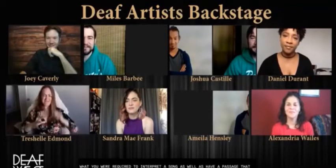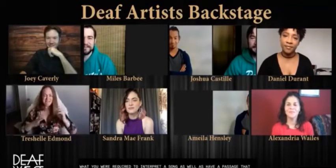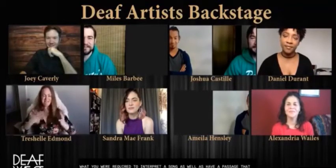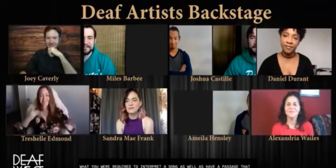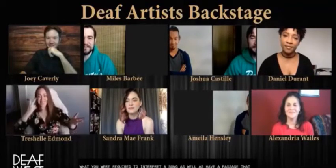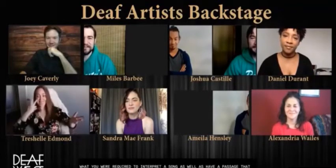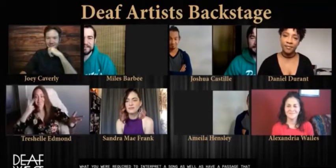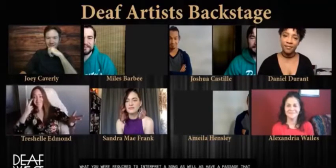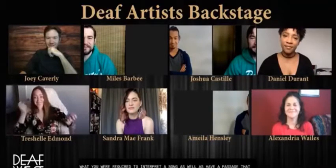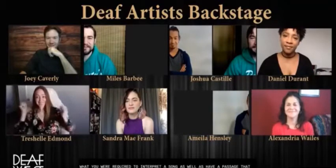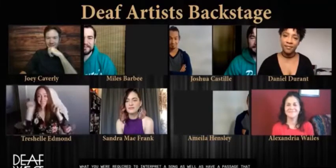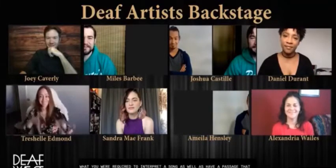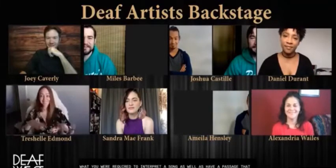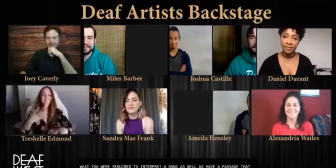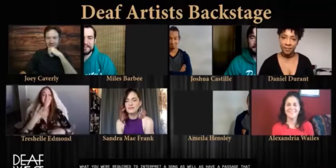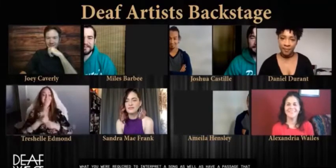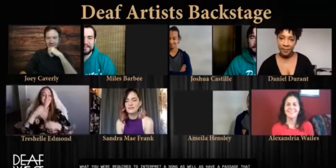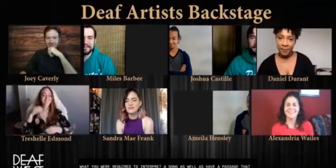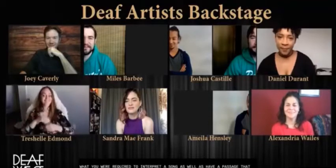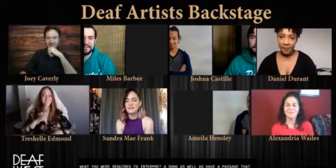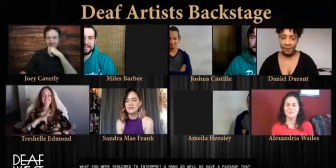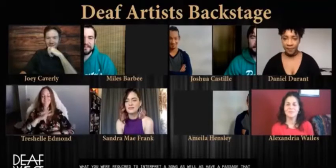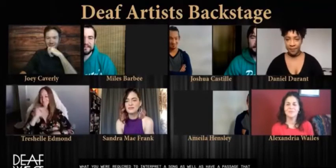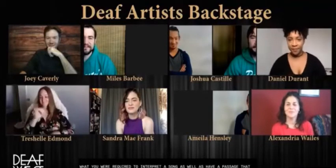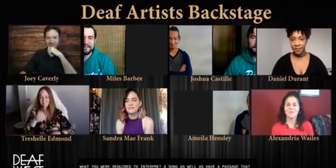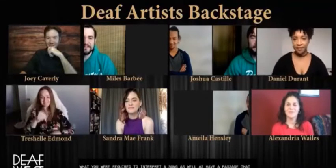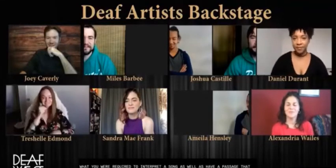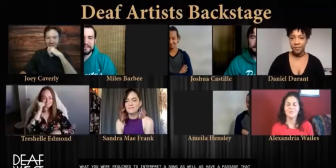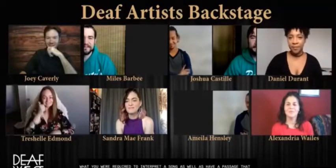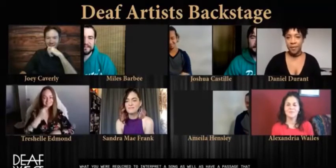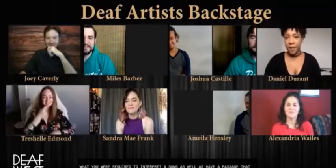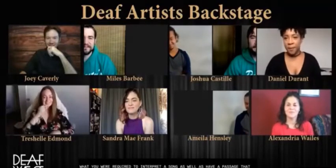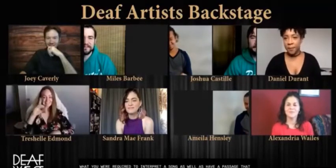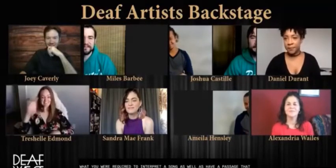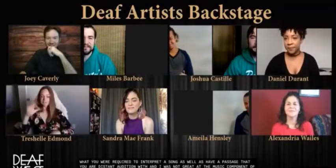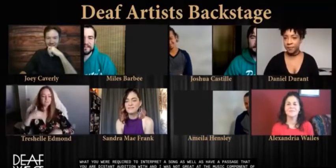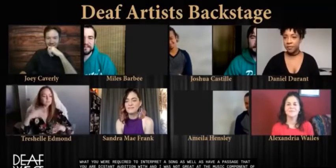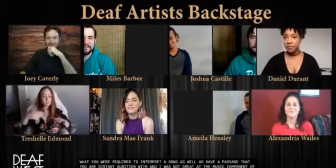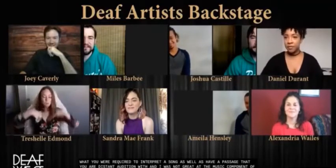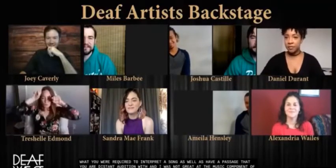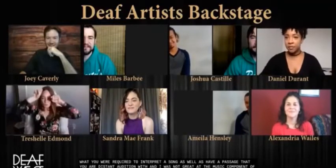I really had to work hard on practicing what it was I wanted to interpret the music into,